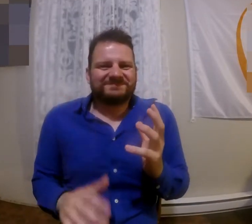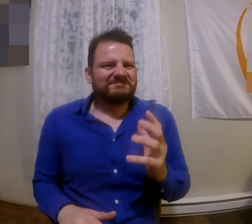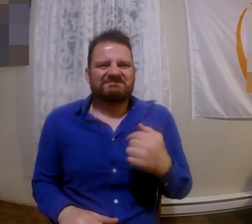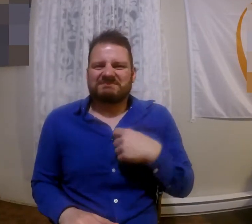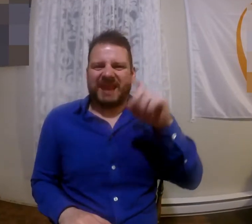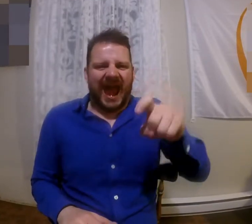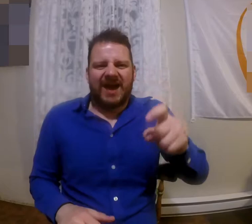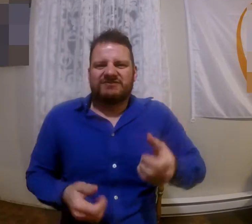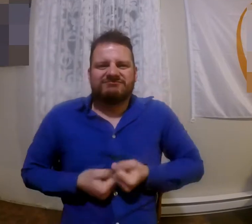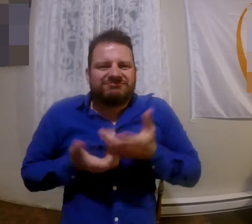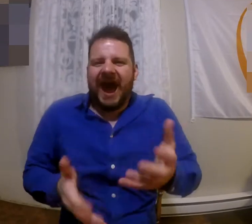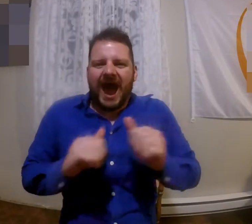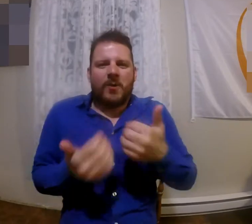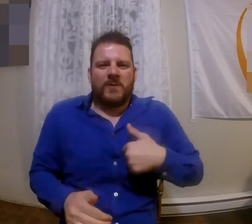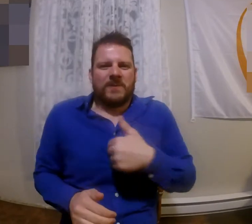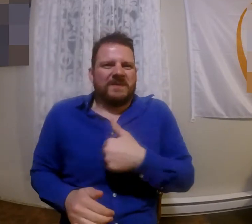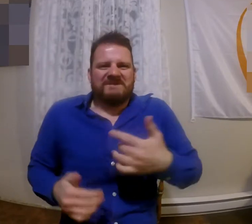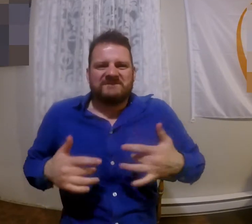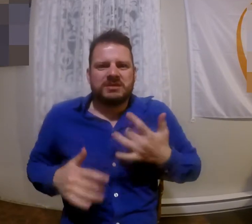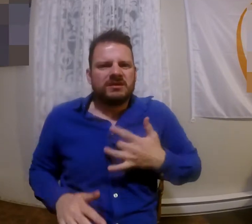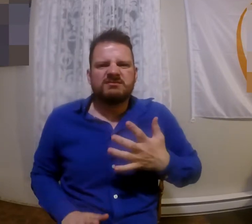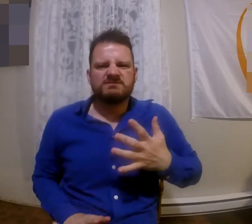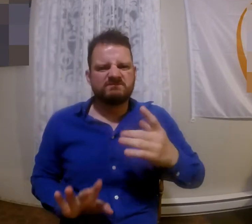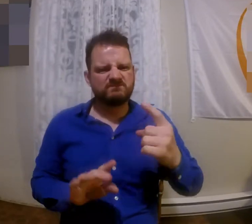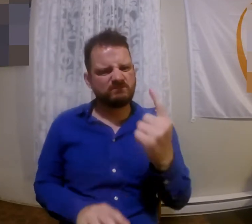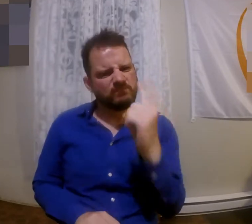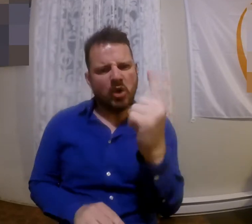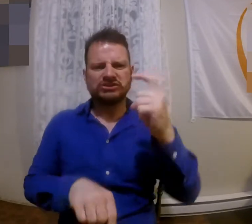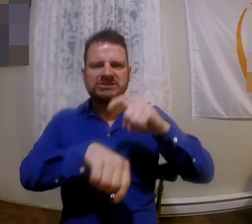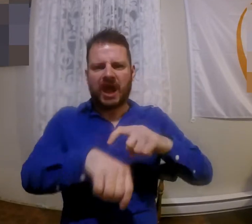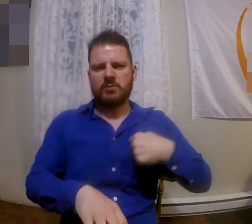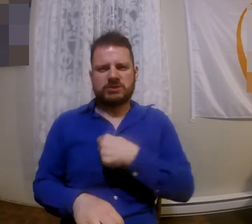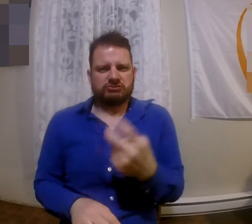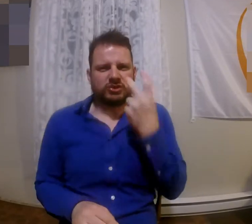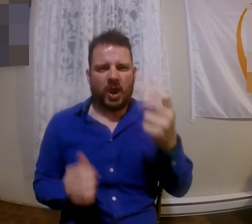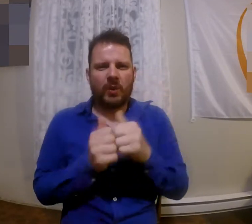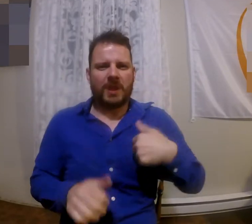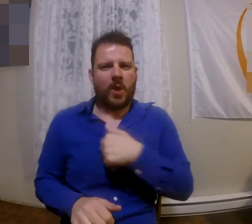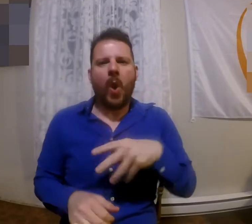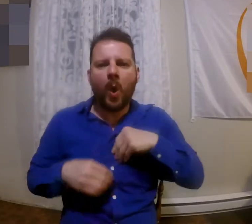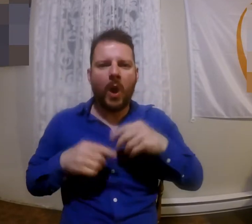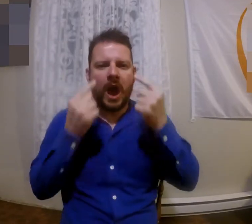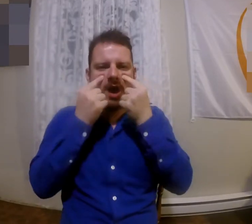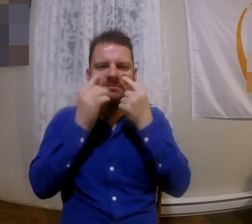I had to express how we feel. It was our first time seeing it with our own eyes.